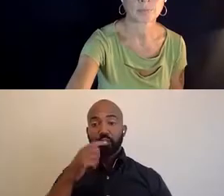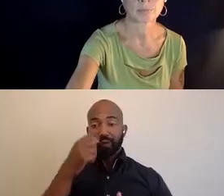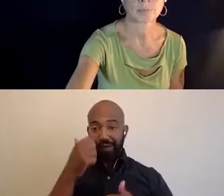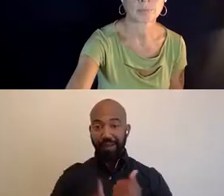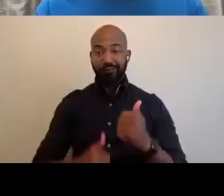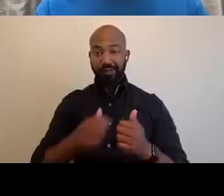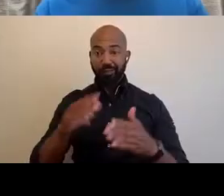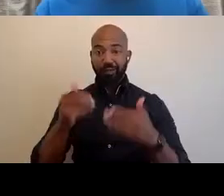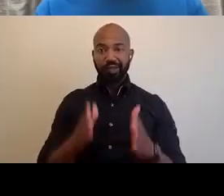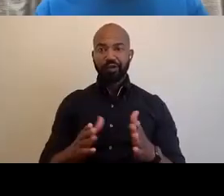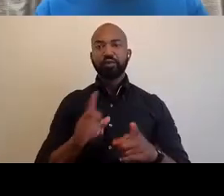with your healthcare provider.